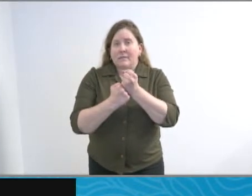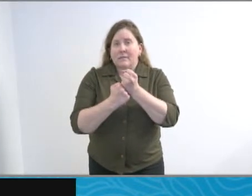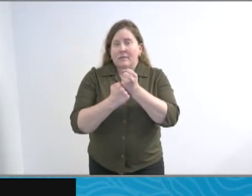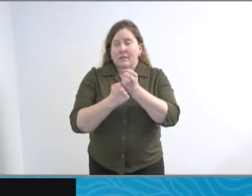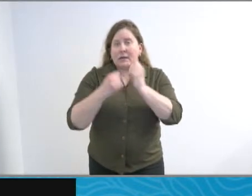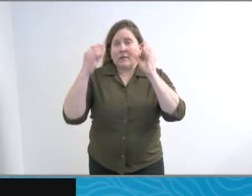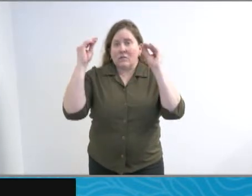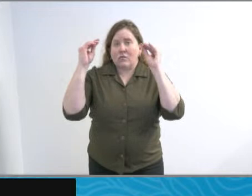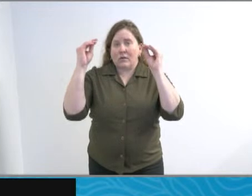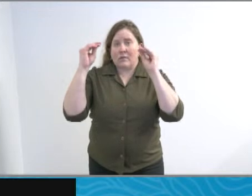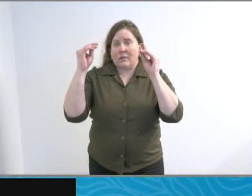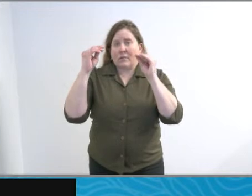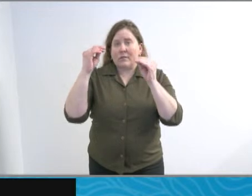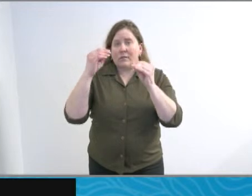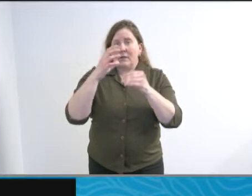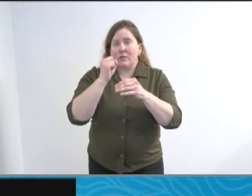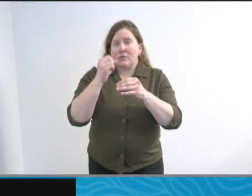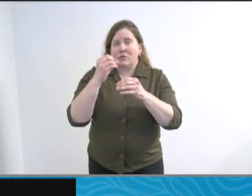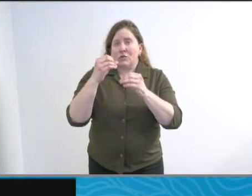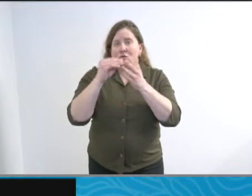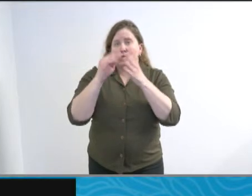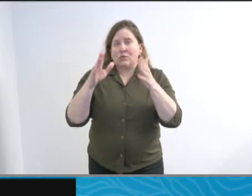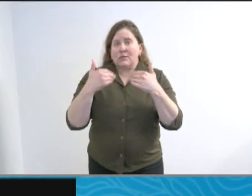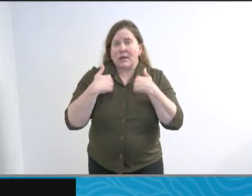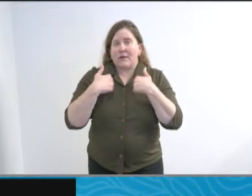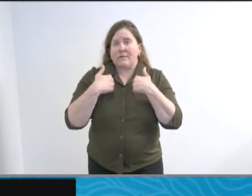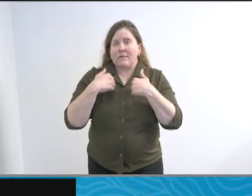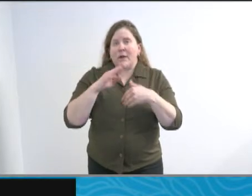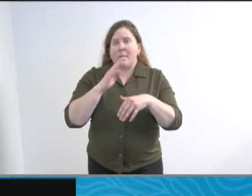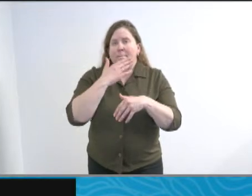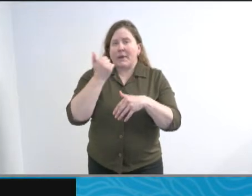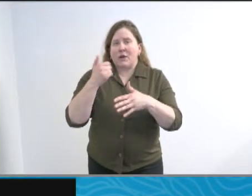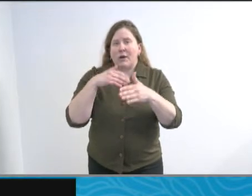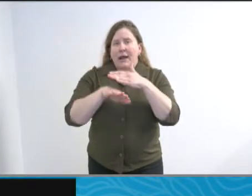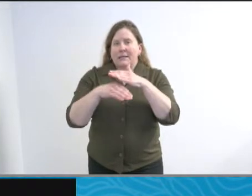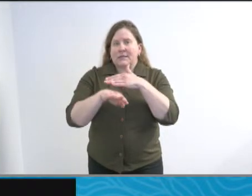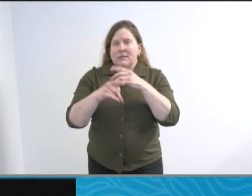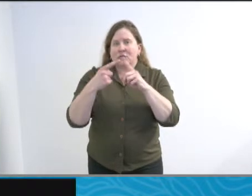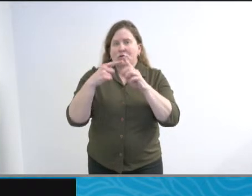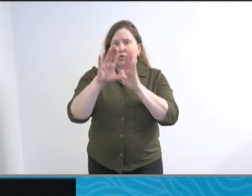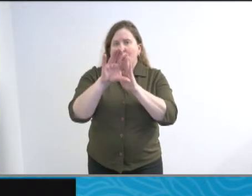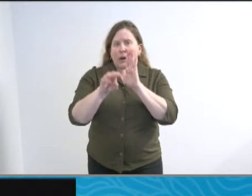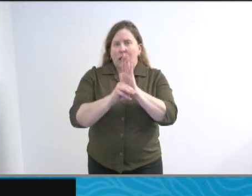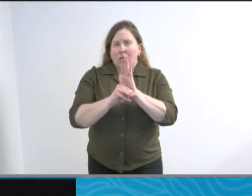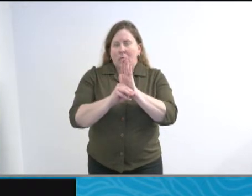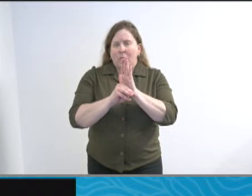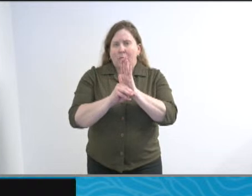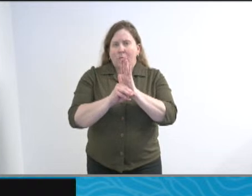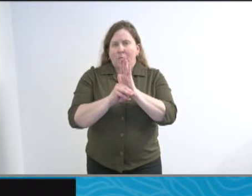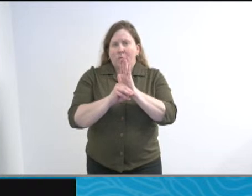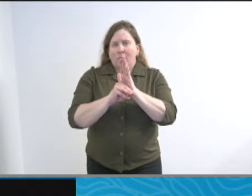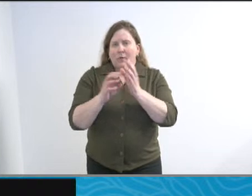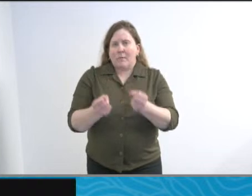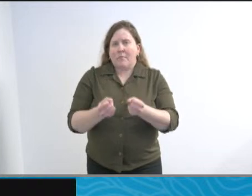better access to the curriculum and to the language as well. That multilingual office does